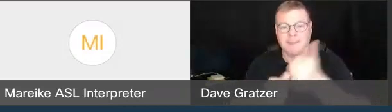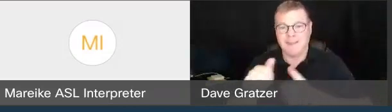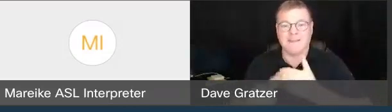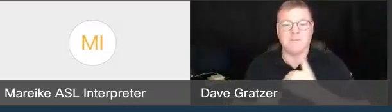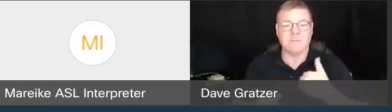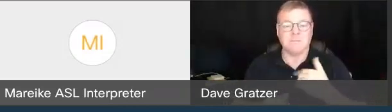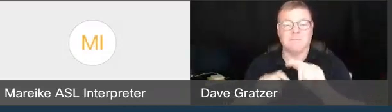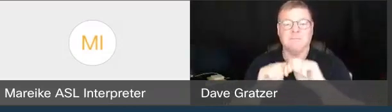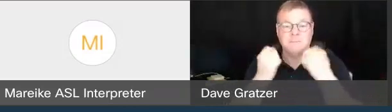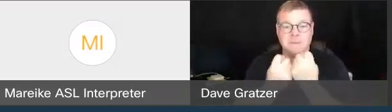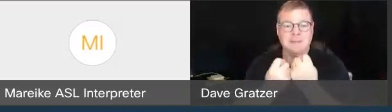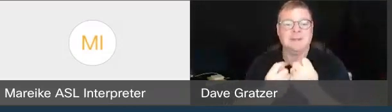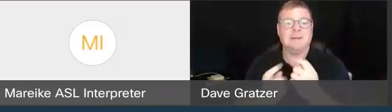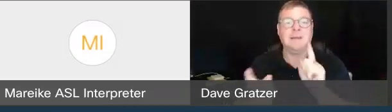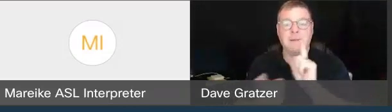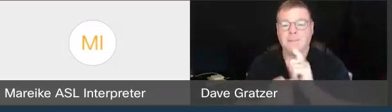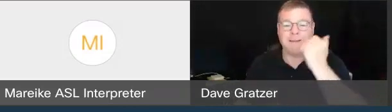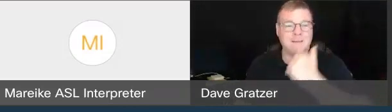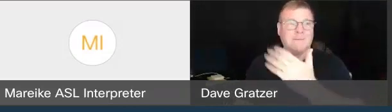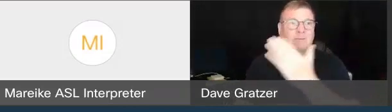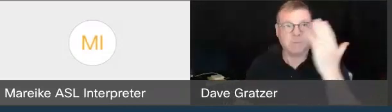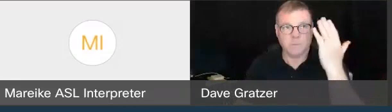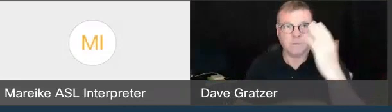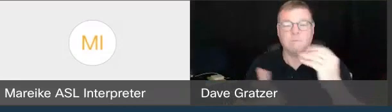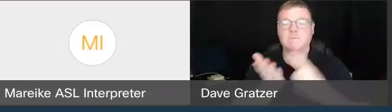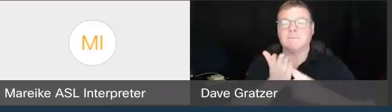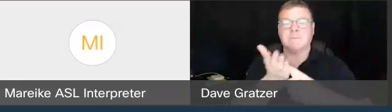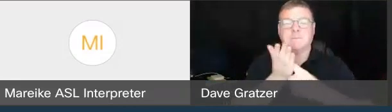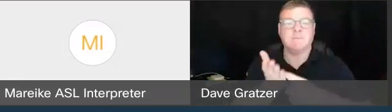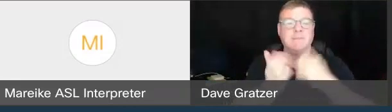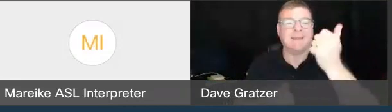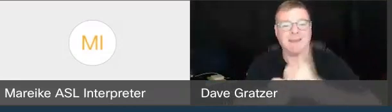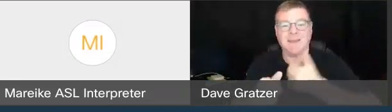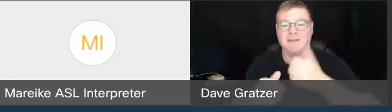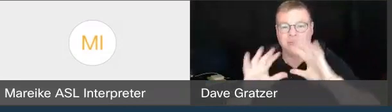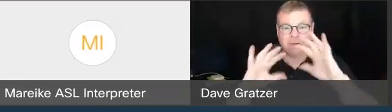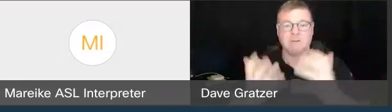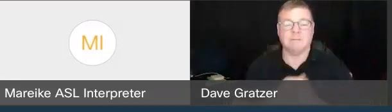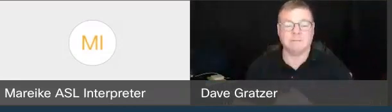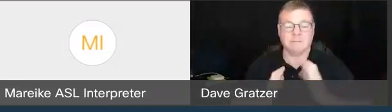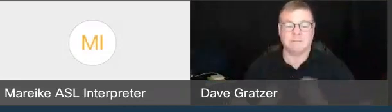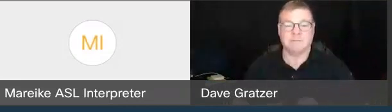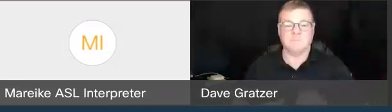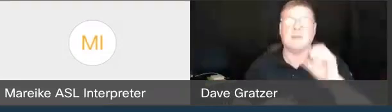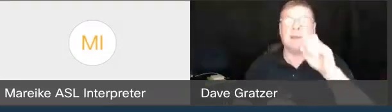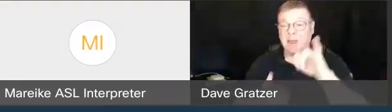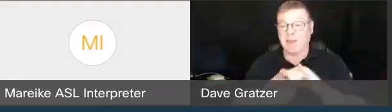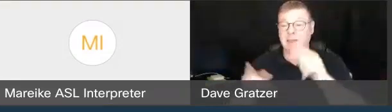meets every single morning and discusses every client on the team. So this happens before people